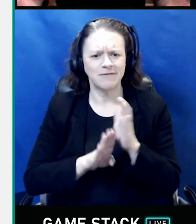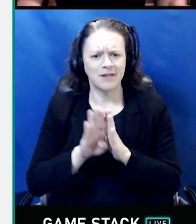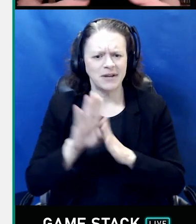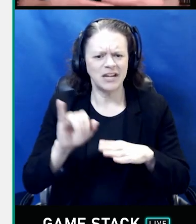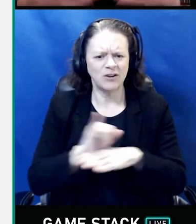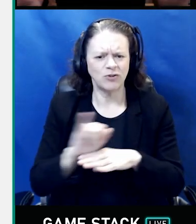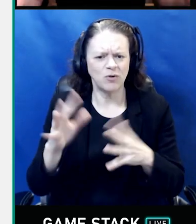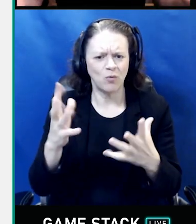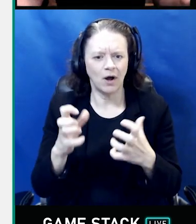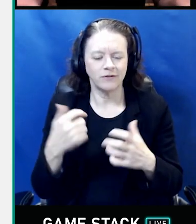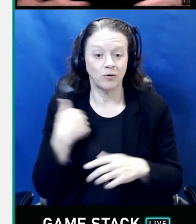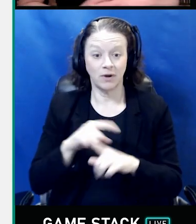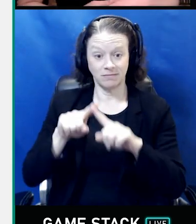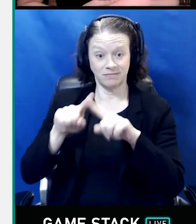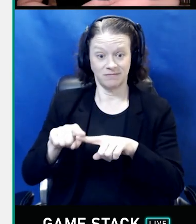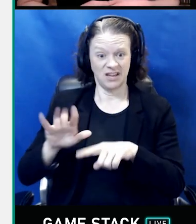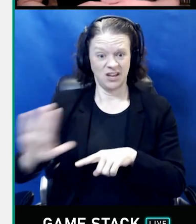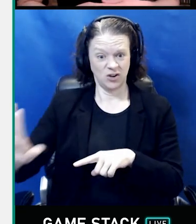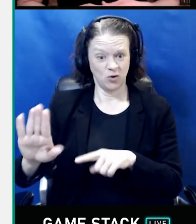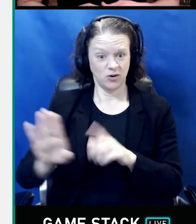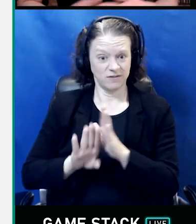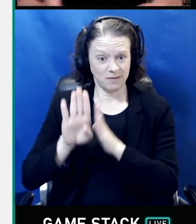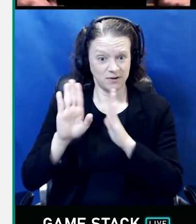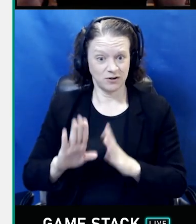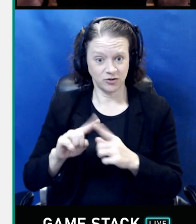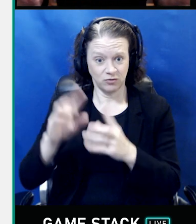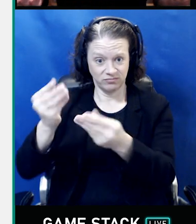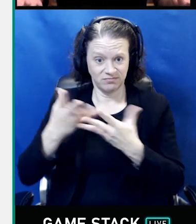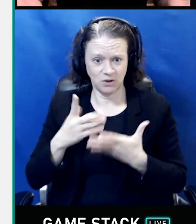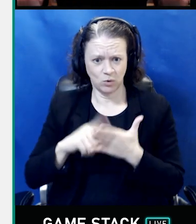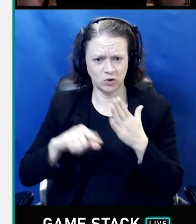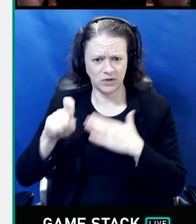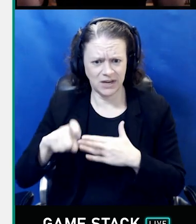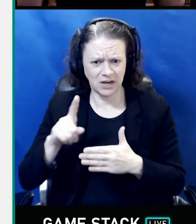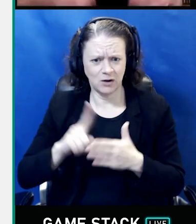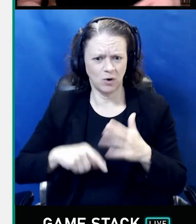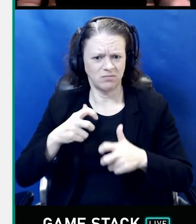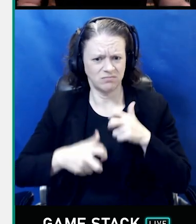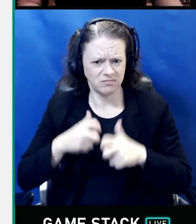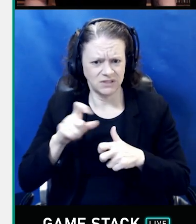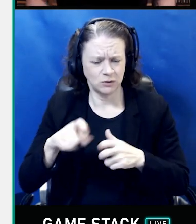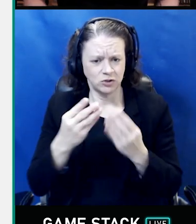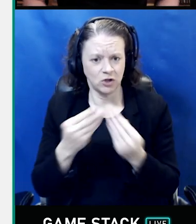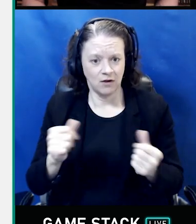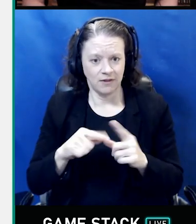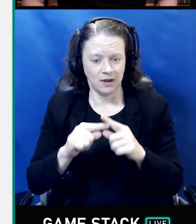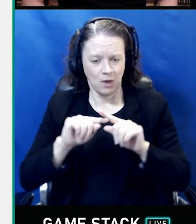the developers, to tell us what is needed, tell us what your pain points are, and in order to motivate us to solve them.